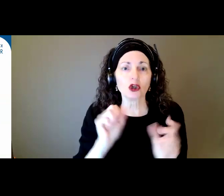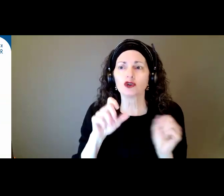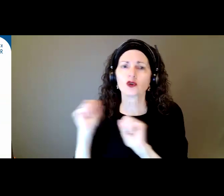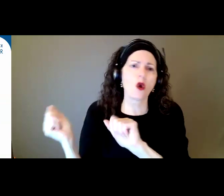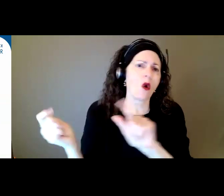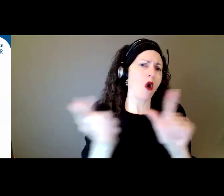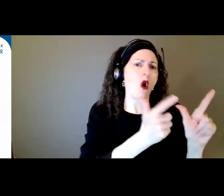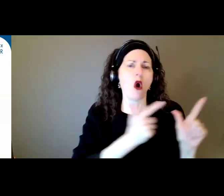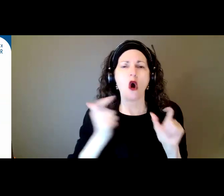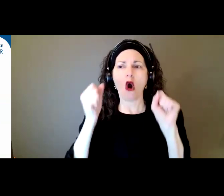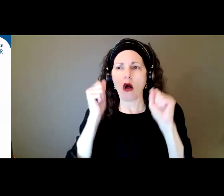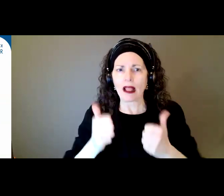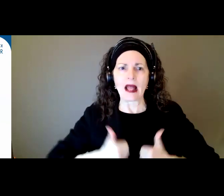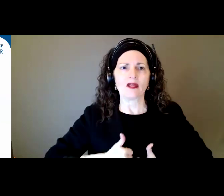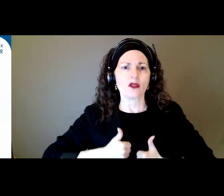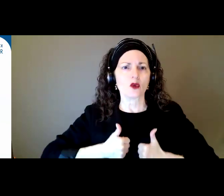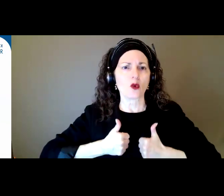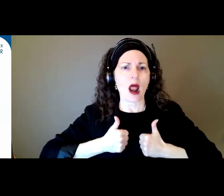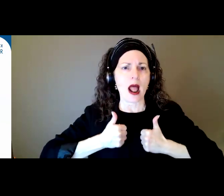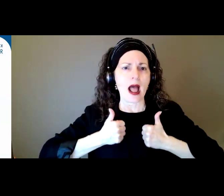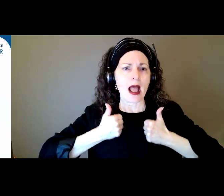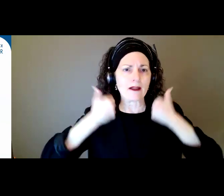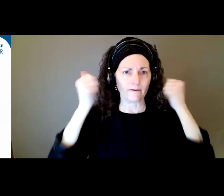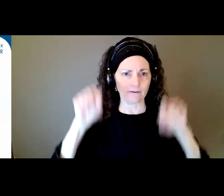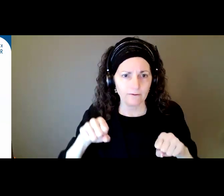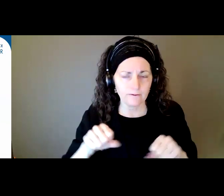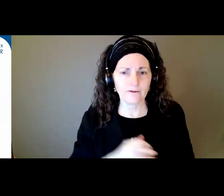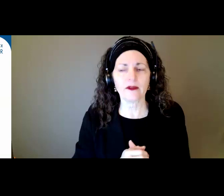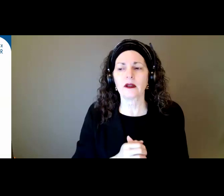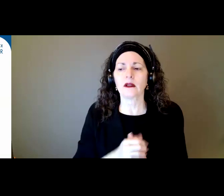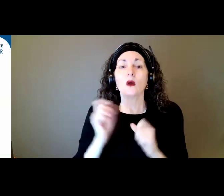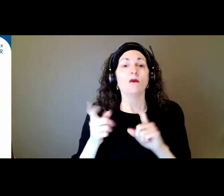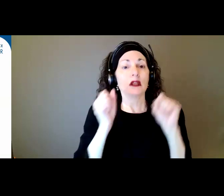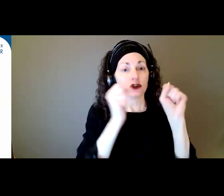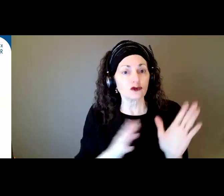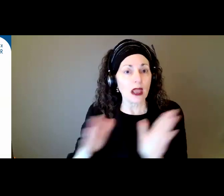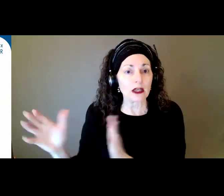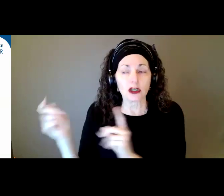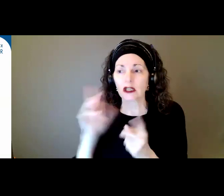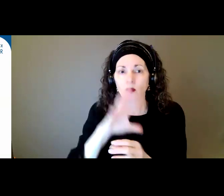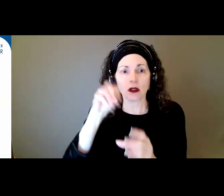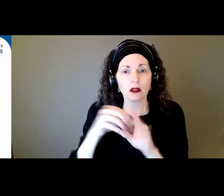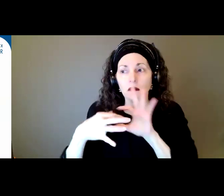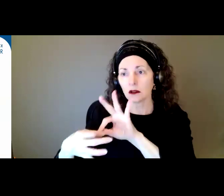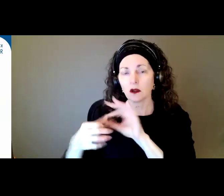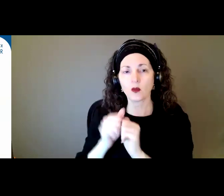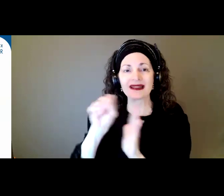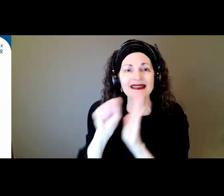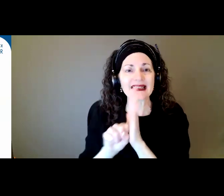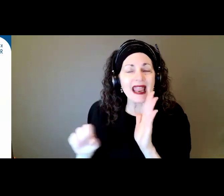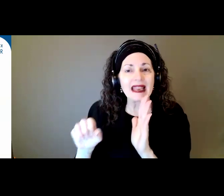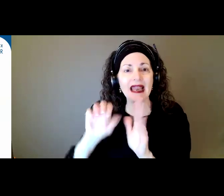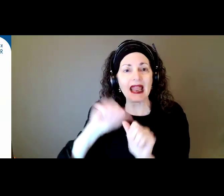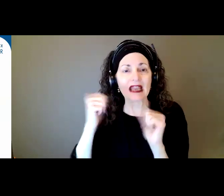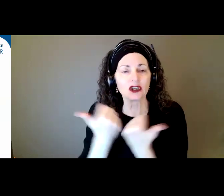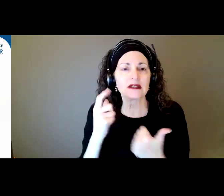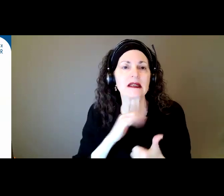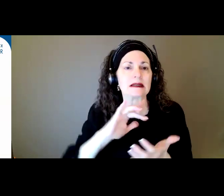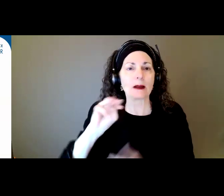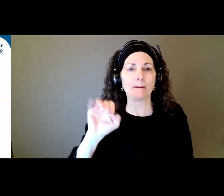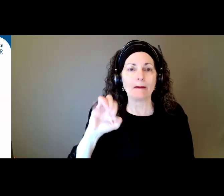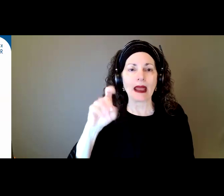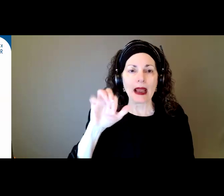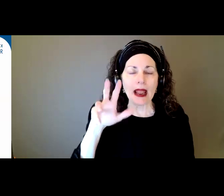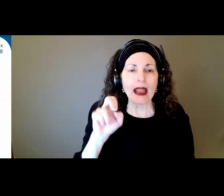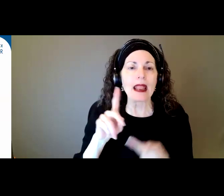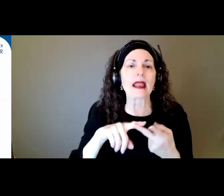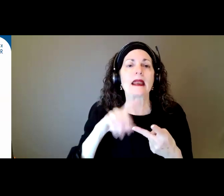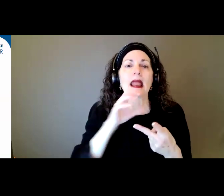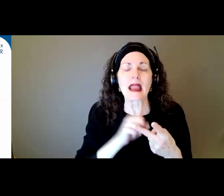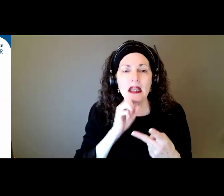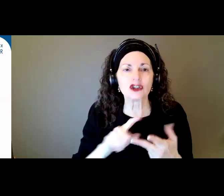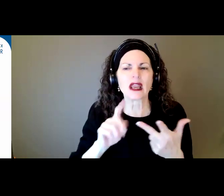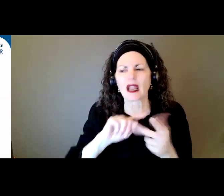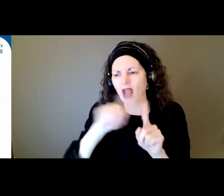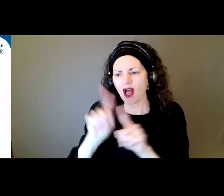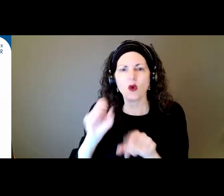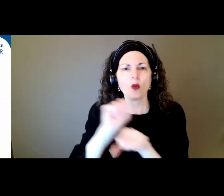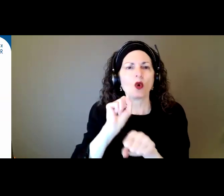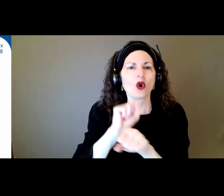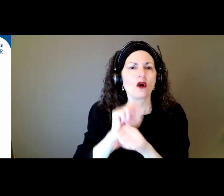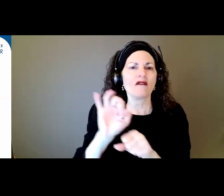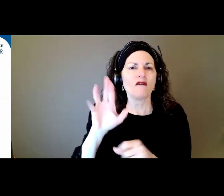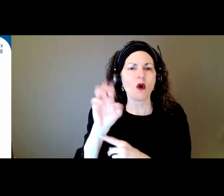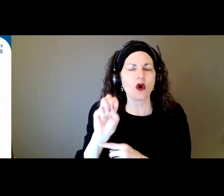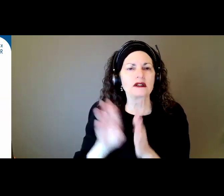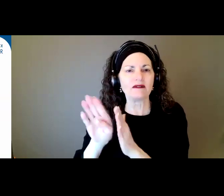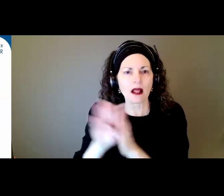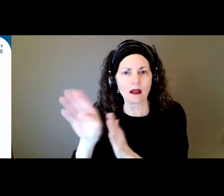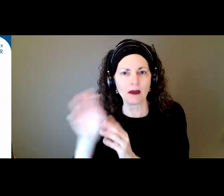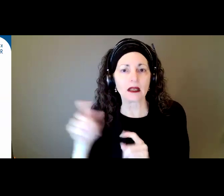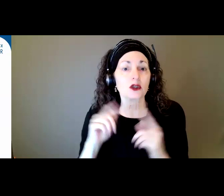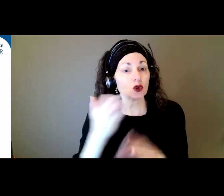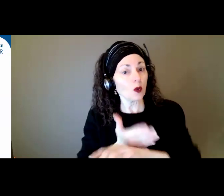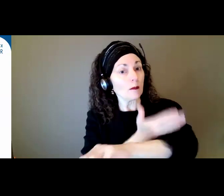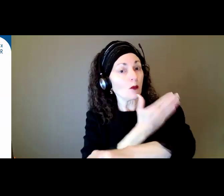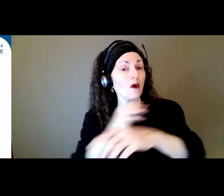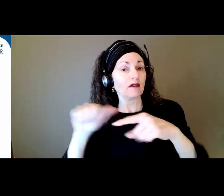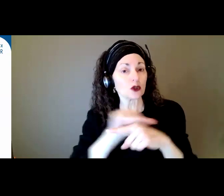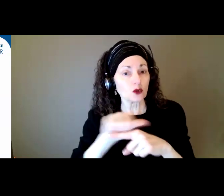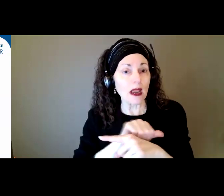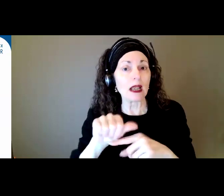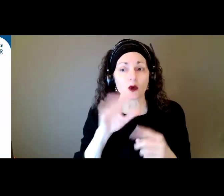The Strategies Center will facilitate collaboration among state agencies, including Medicaid, aging, disability, labor, and workforce development systems to improve recruitment, retention, training, and professional development for our direct care workers.